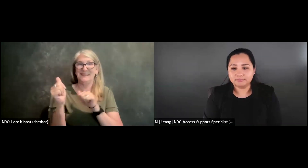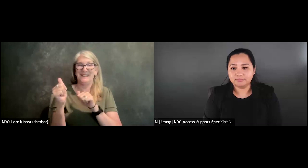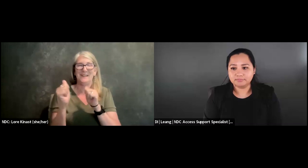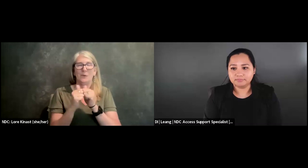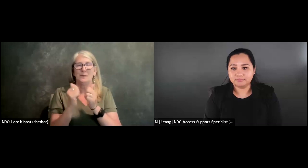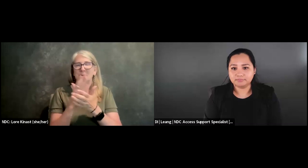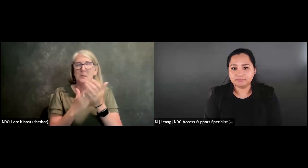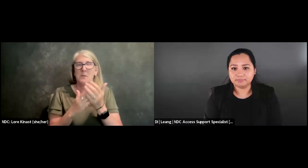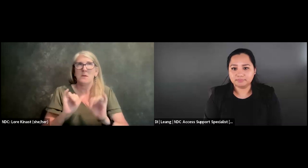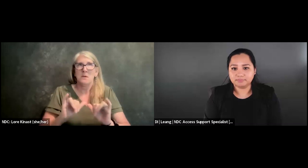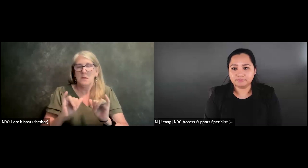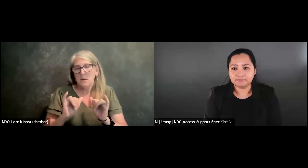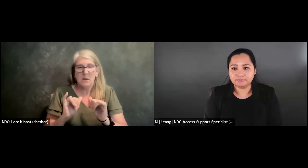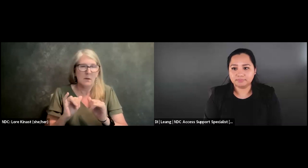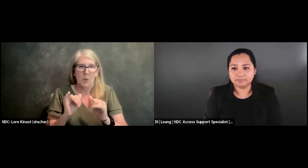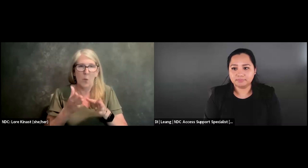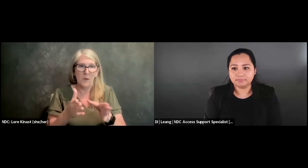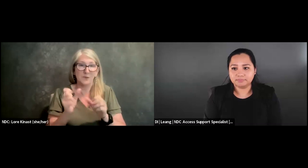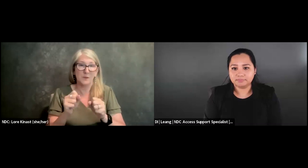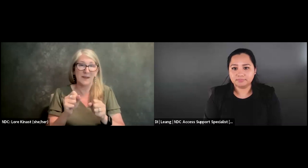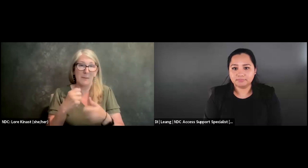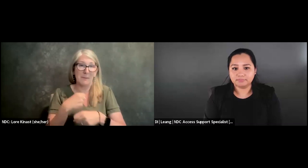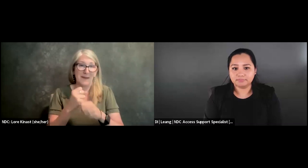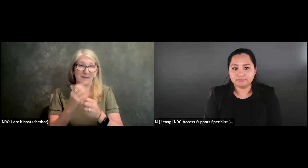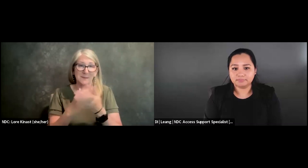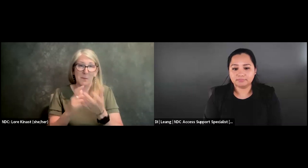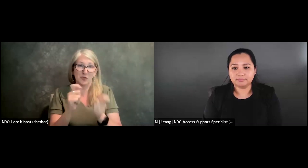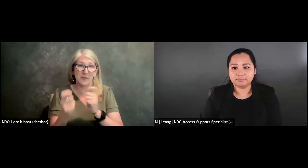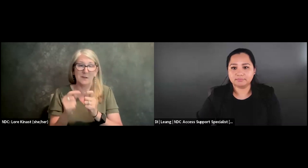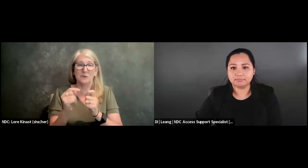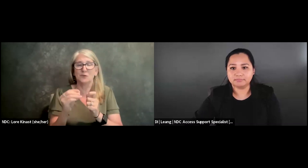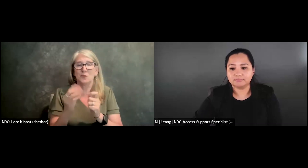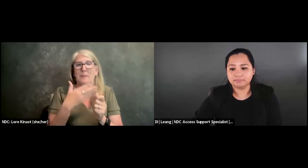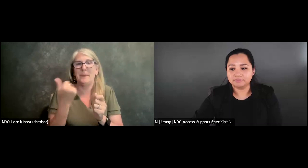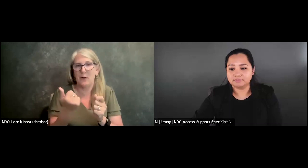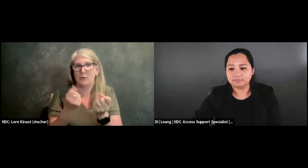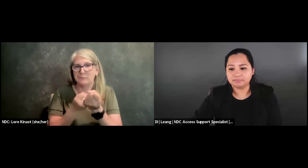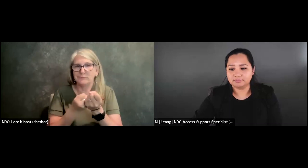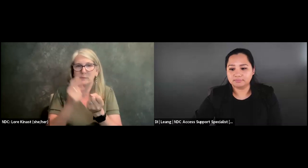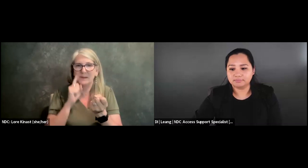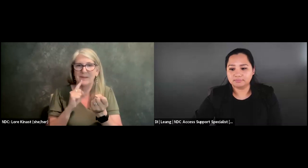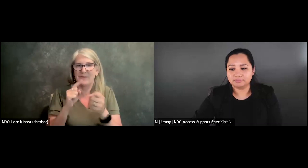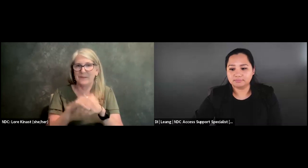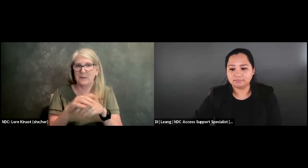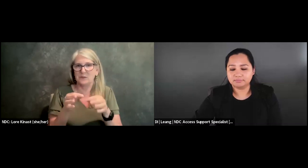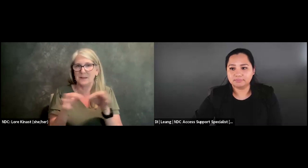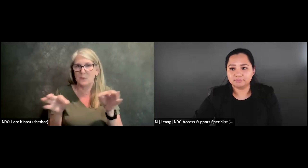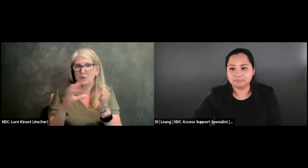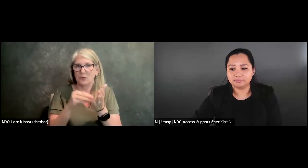And our hope is that you will leave with some new strategies and changes you can make to improve